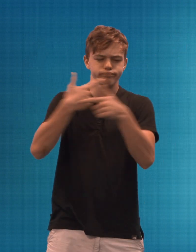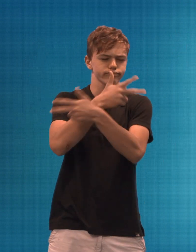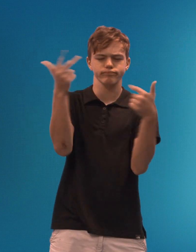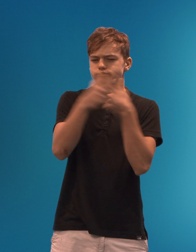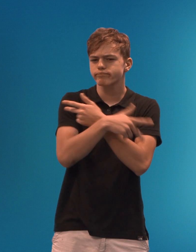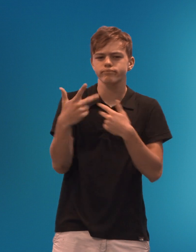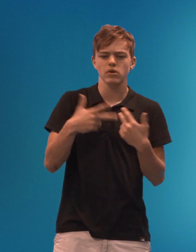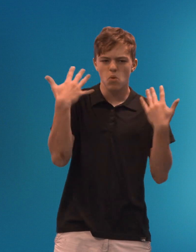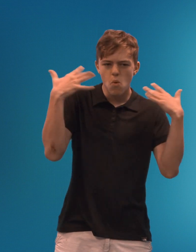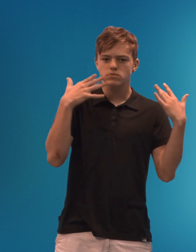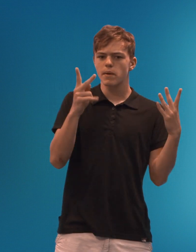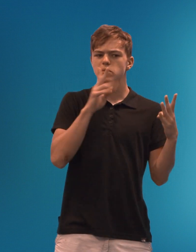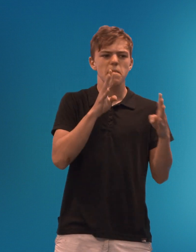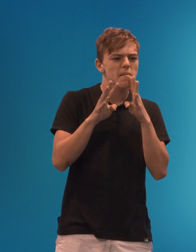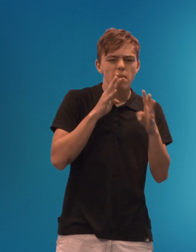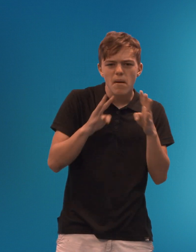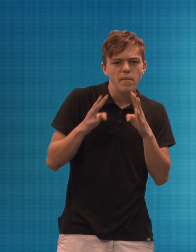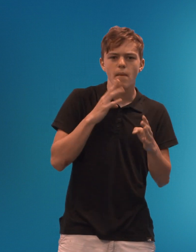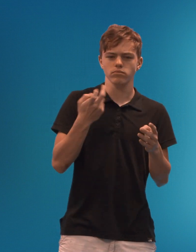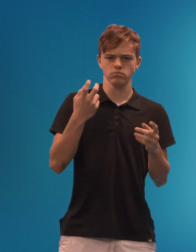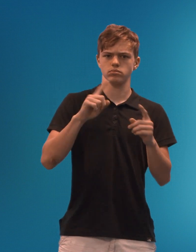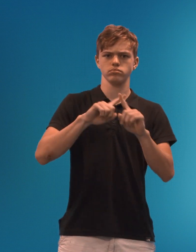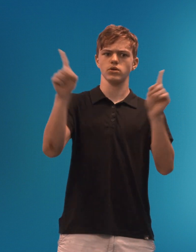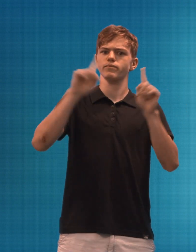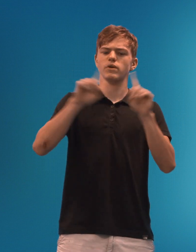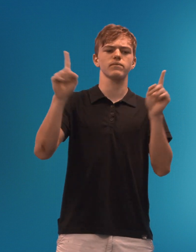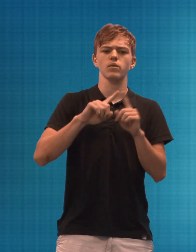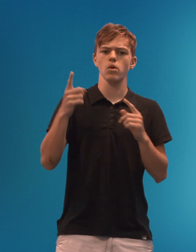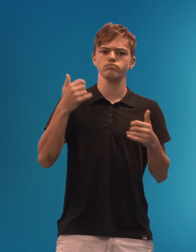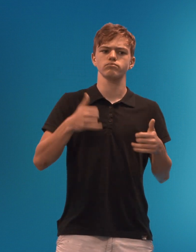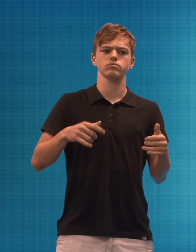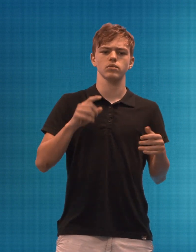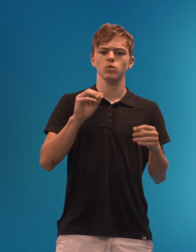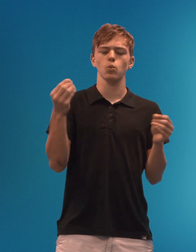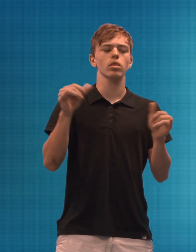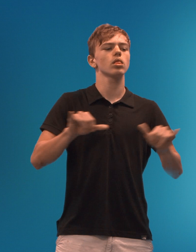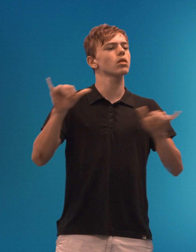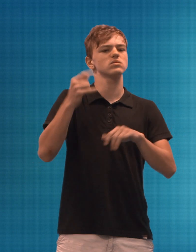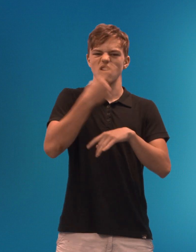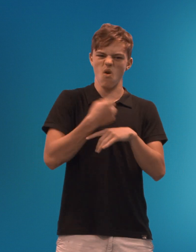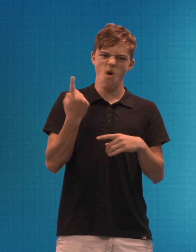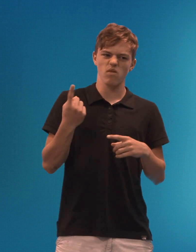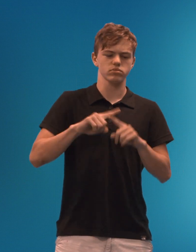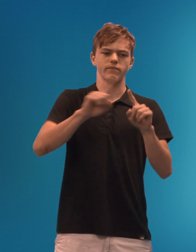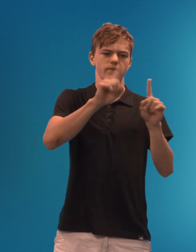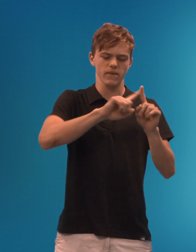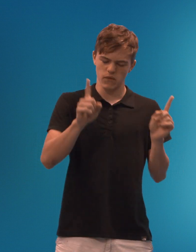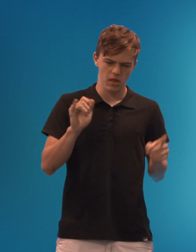the tall skyscrapers, the traffic going to and fro and the noise from everybody speaking. It was so different than his experience. Nothing like he'd ever known before.